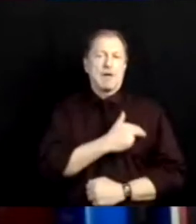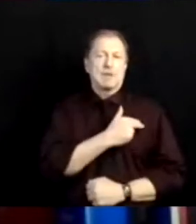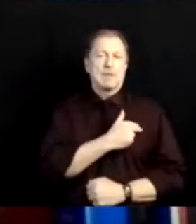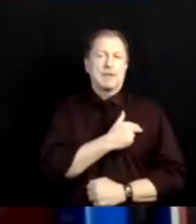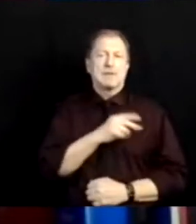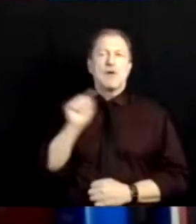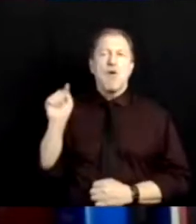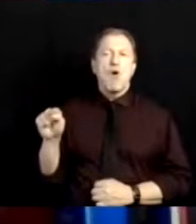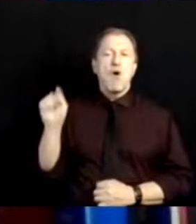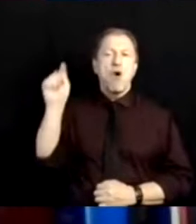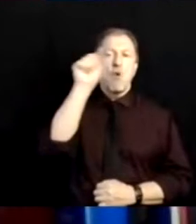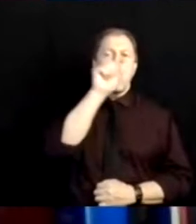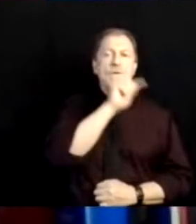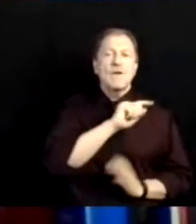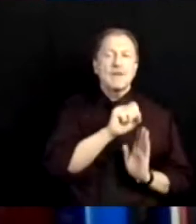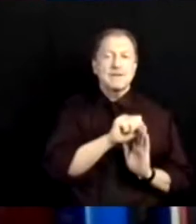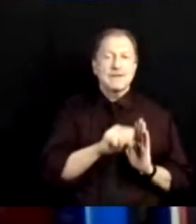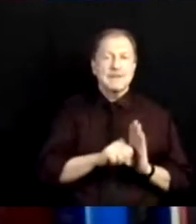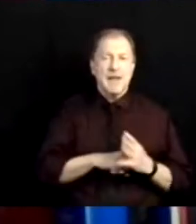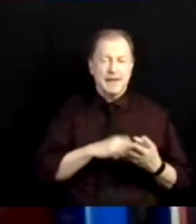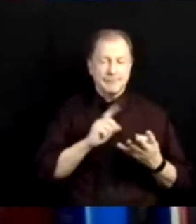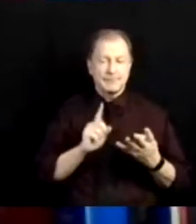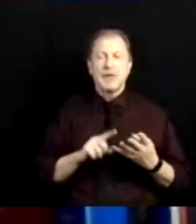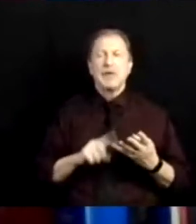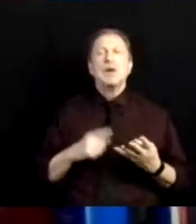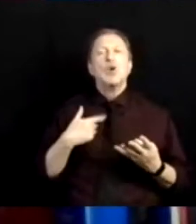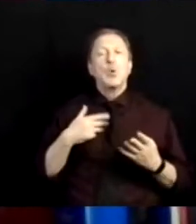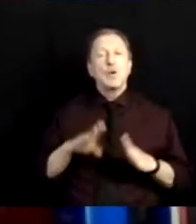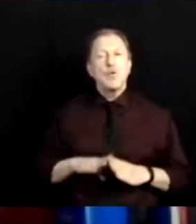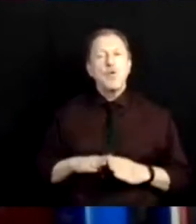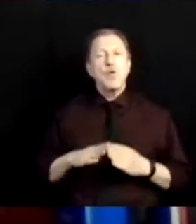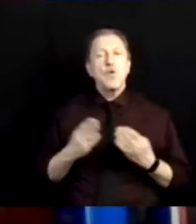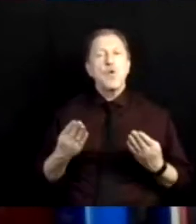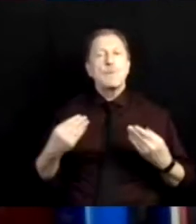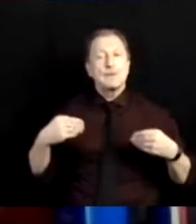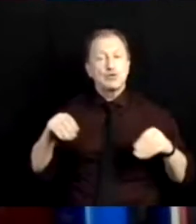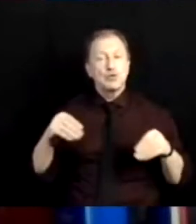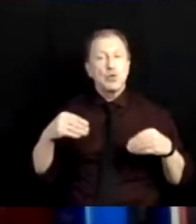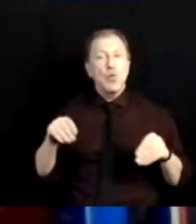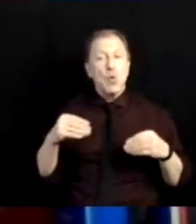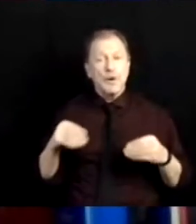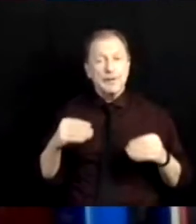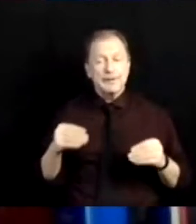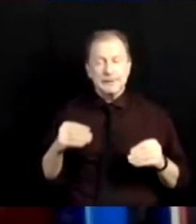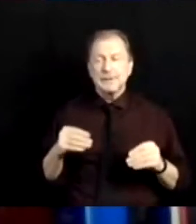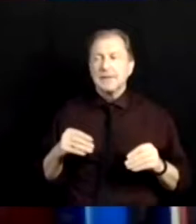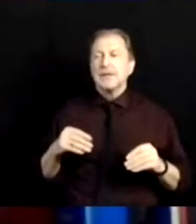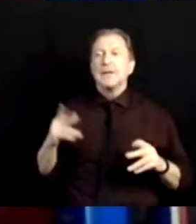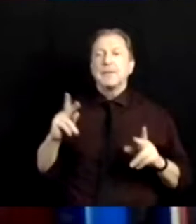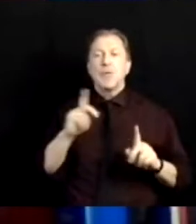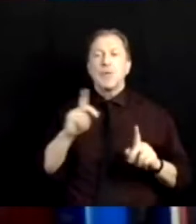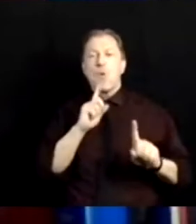ALL ACROSS THE STATE, AND WE ALSO ALLOWED RETAIL TO PROVIDE